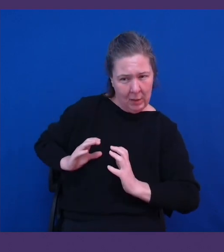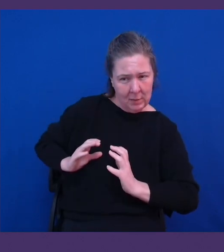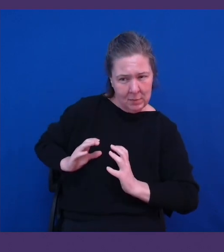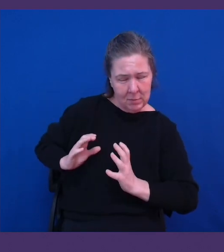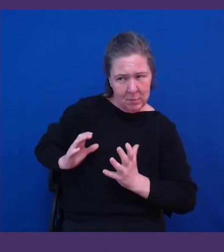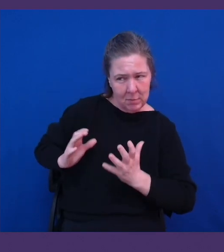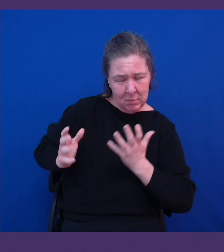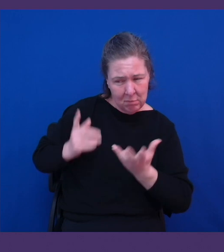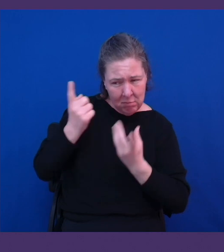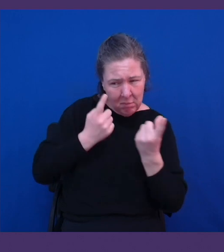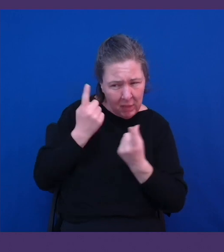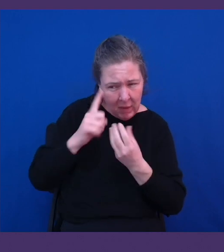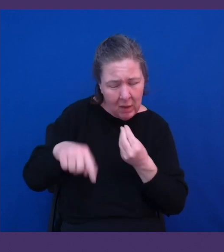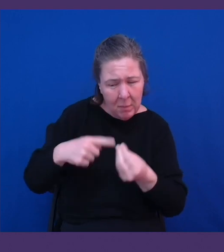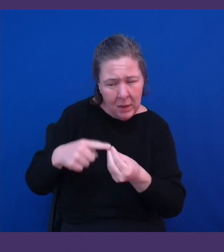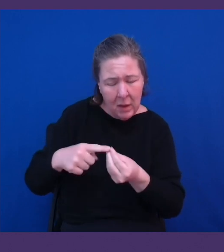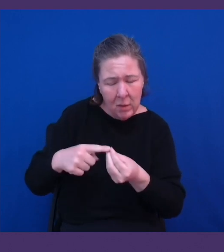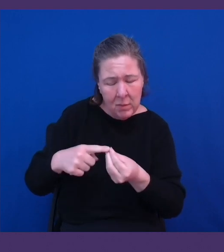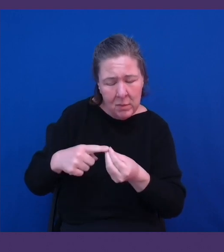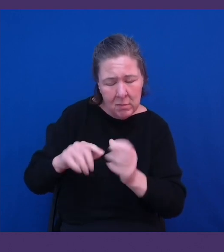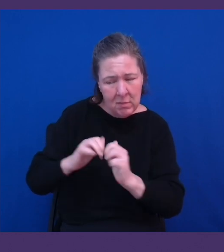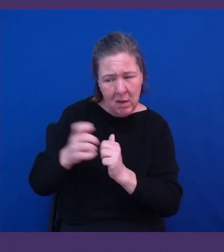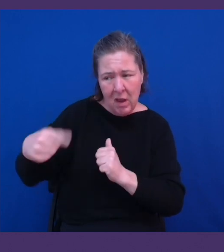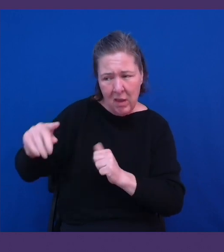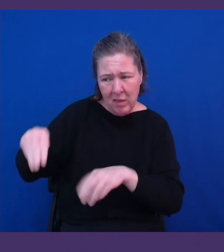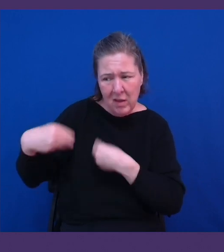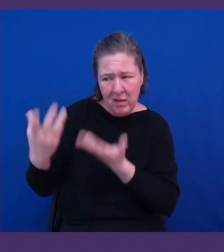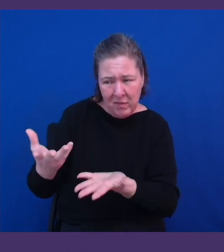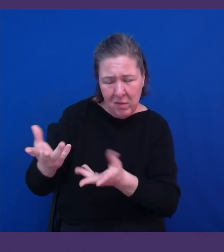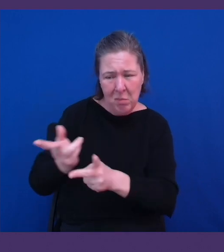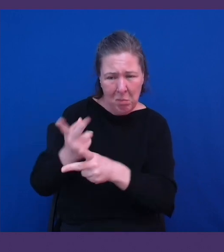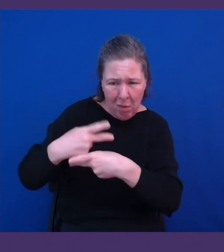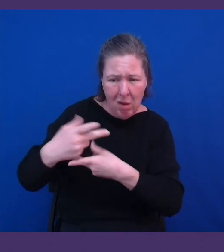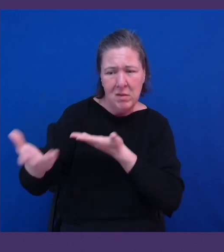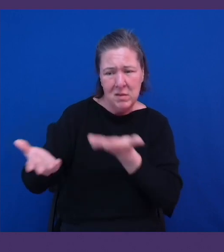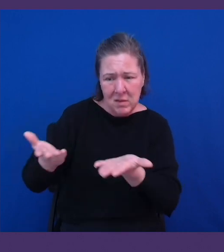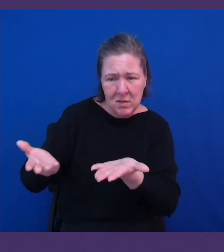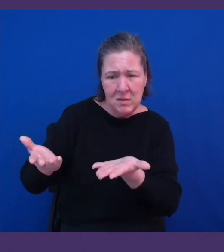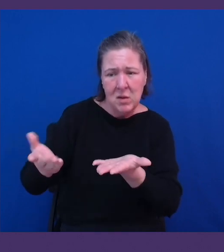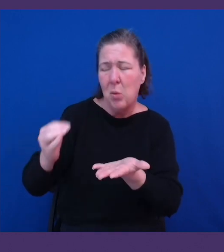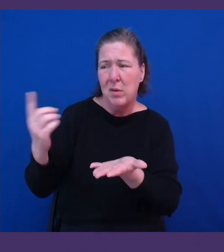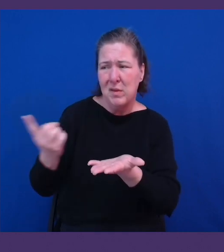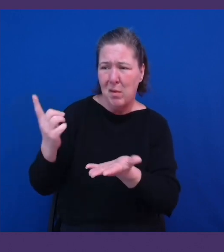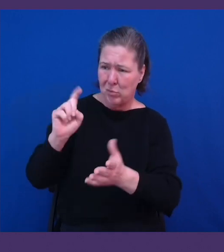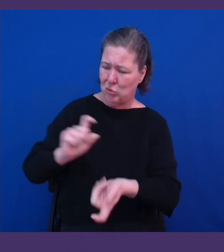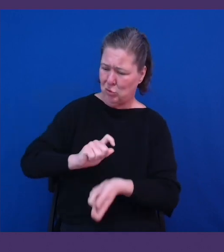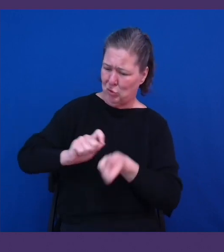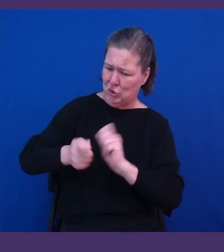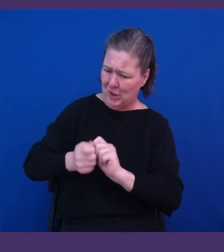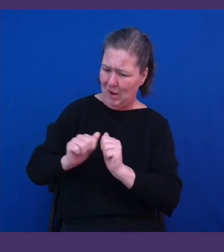about how they deliver their products and services and is it something that should change the way that they're thinking about how they deliver their products